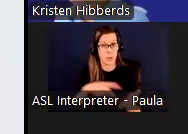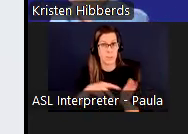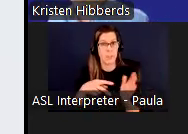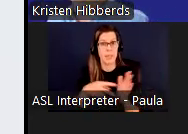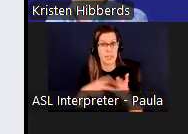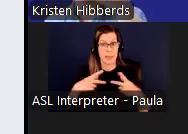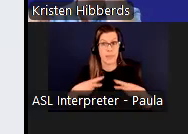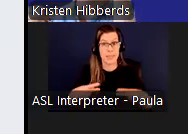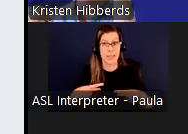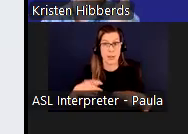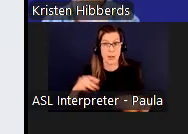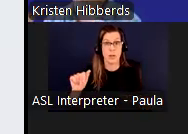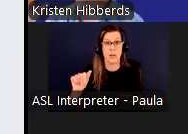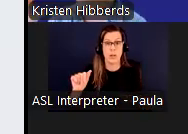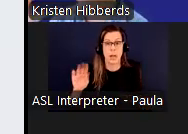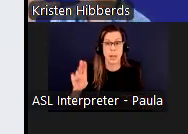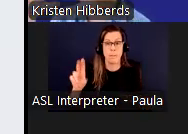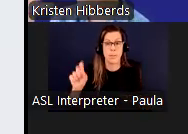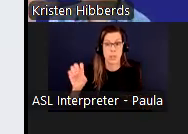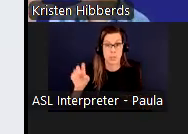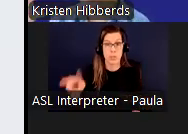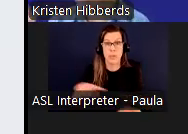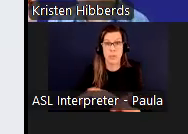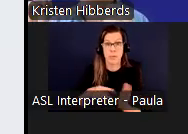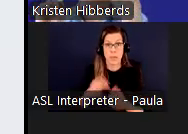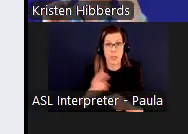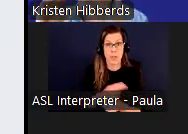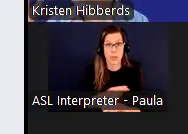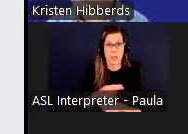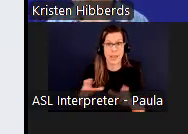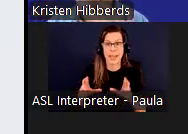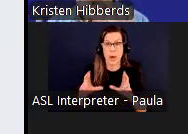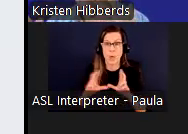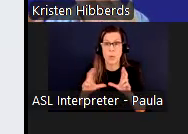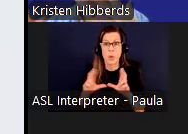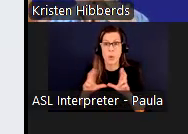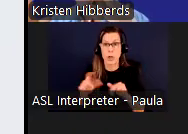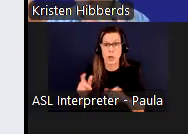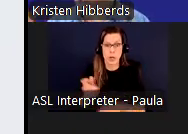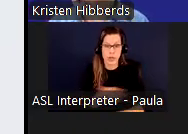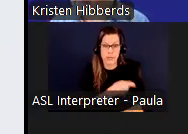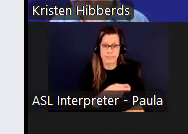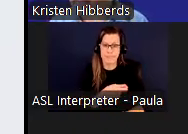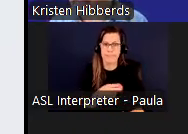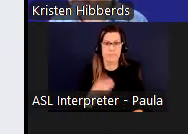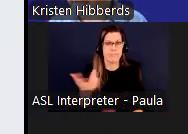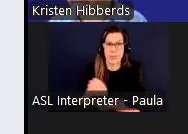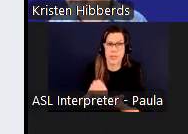like physical abuse, are you referring to like the use of rulers and such to document injuries?